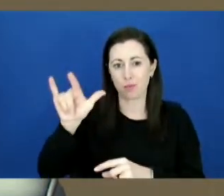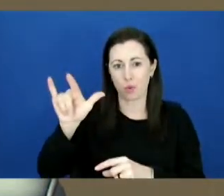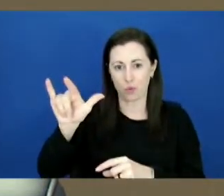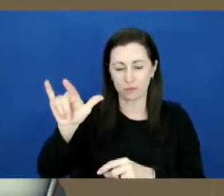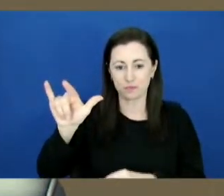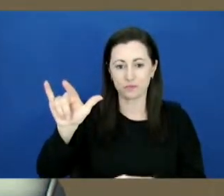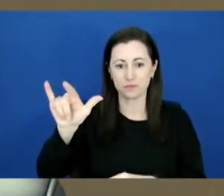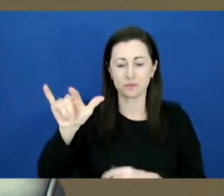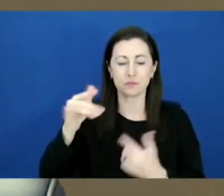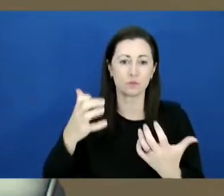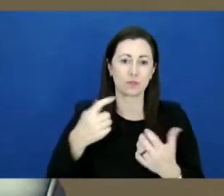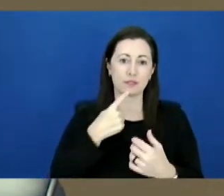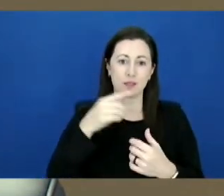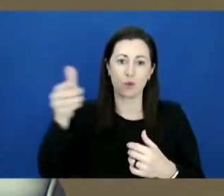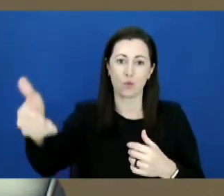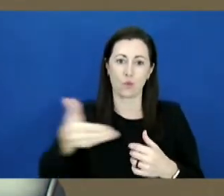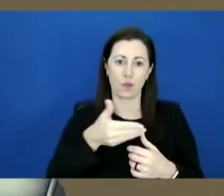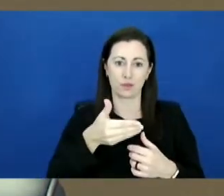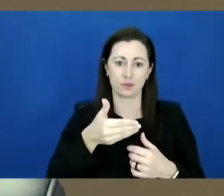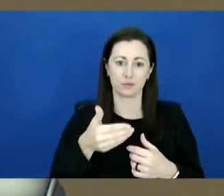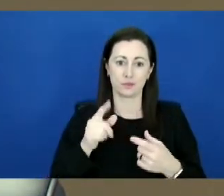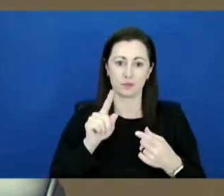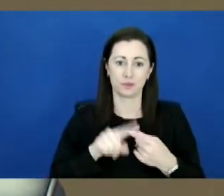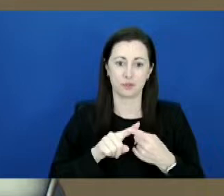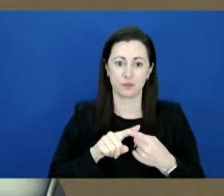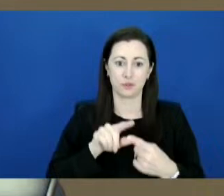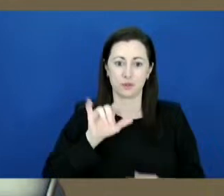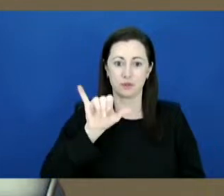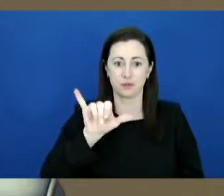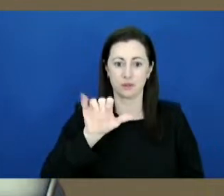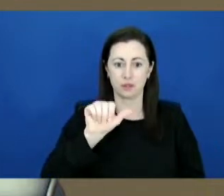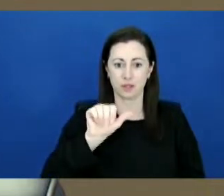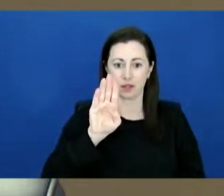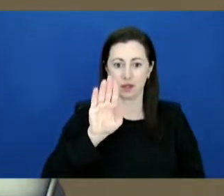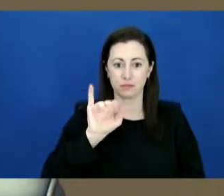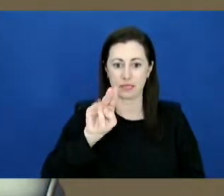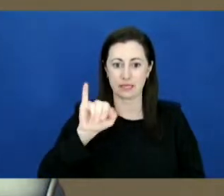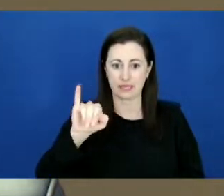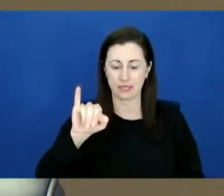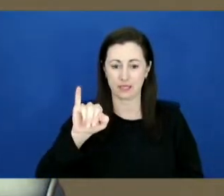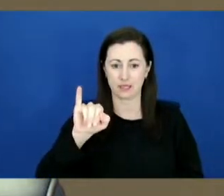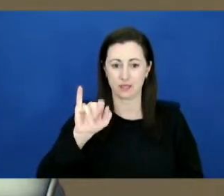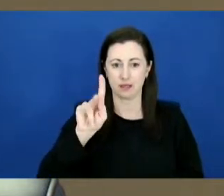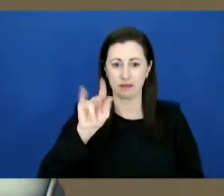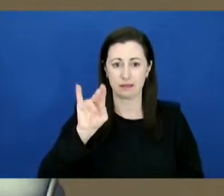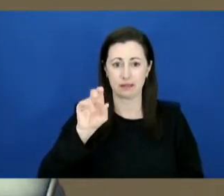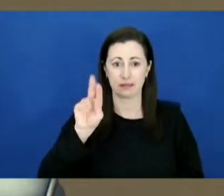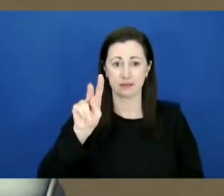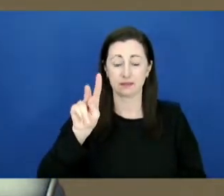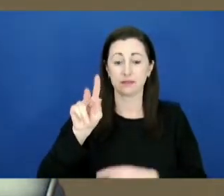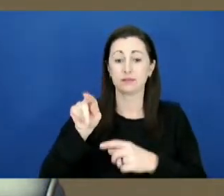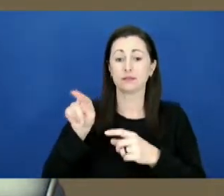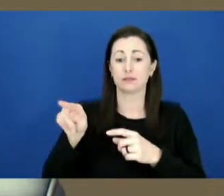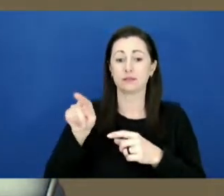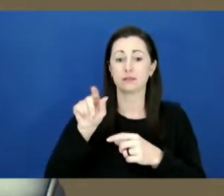TO PICK UP OUR NIECE FROM THE